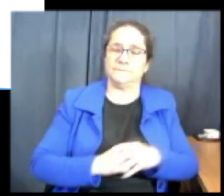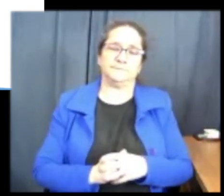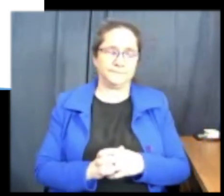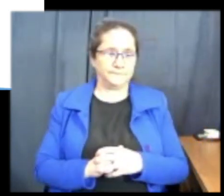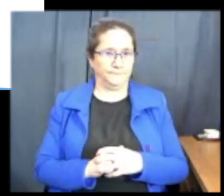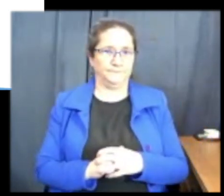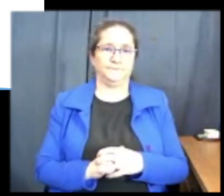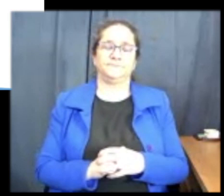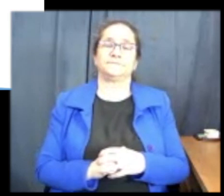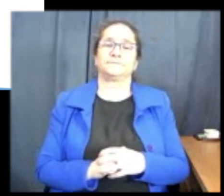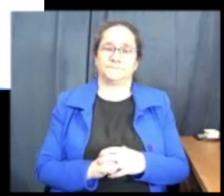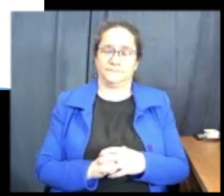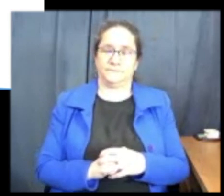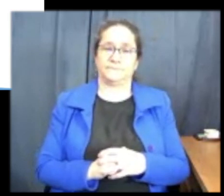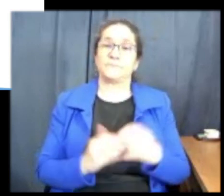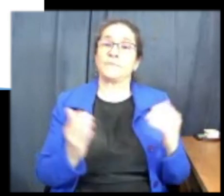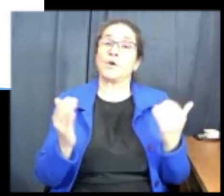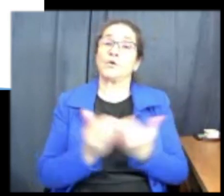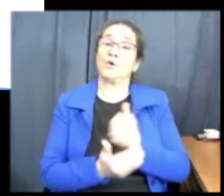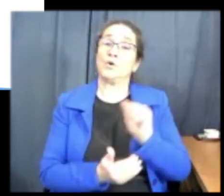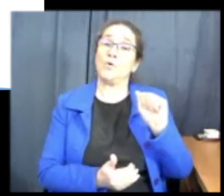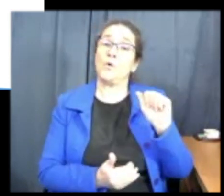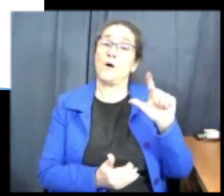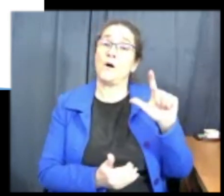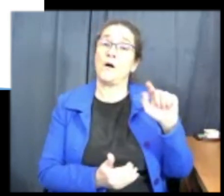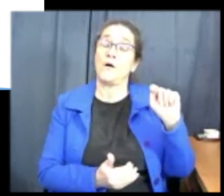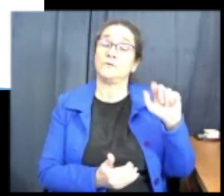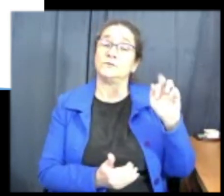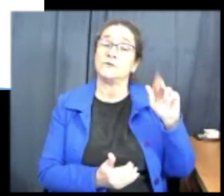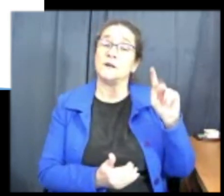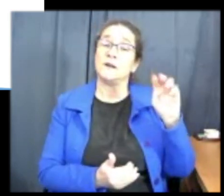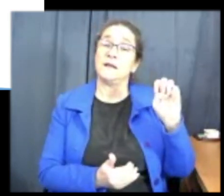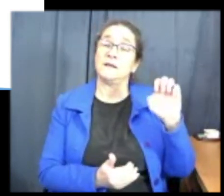The new alternate assessment data is included in the district profiles.